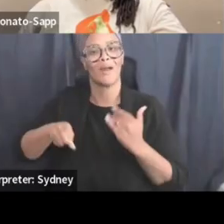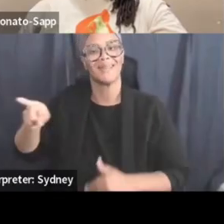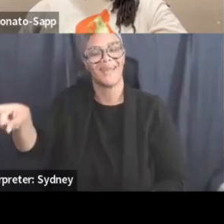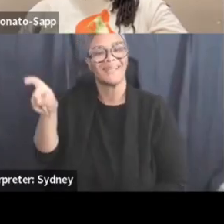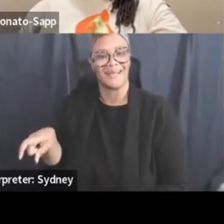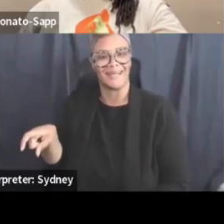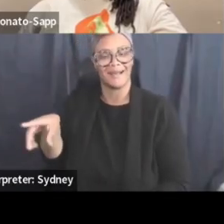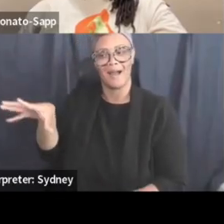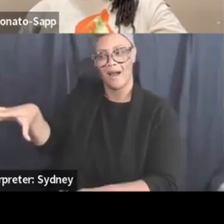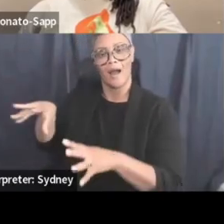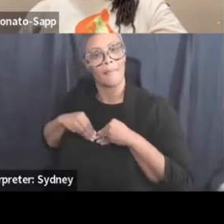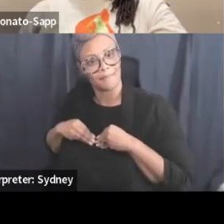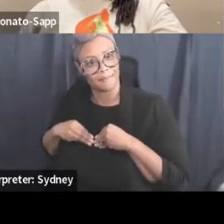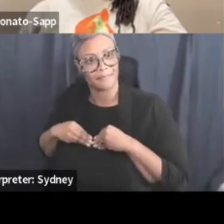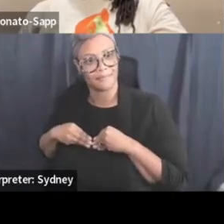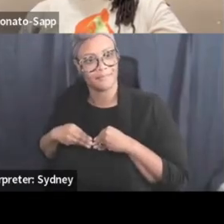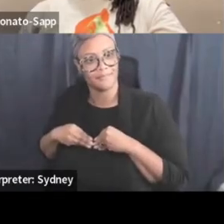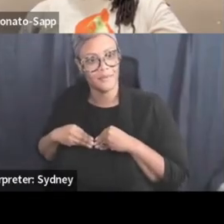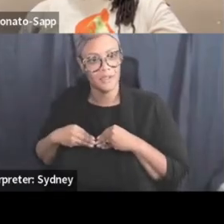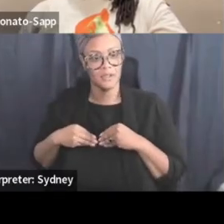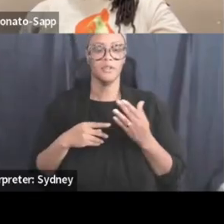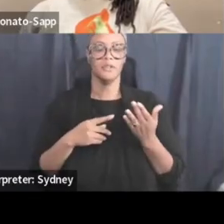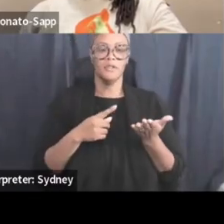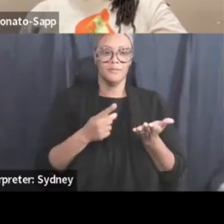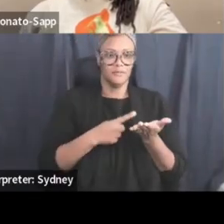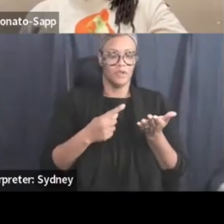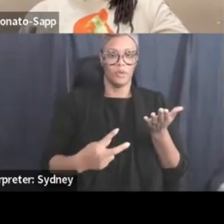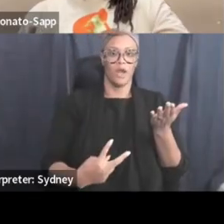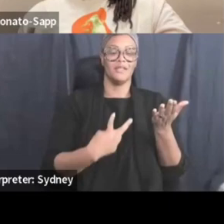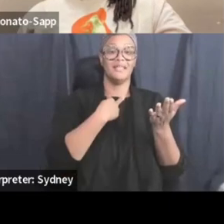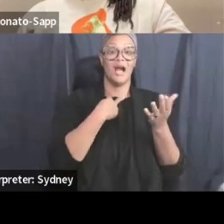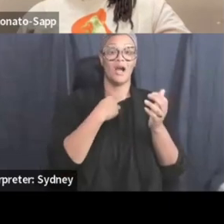but who was the default again, right, when those back best practices became a thing?